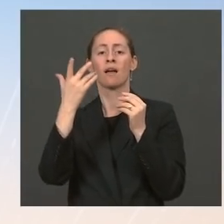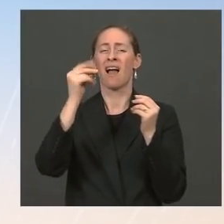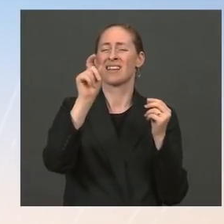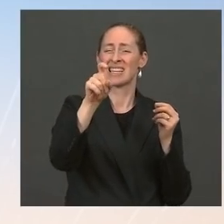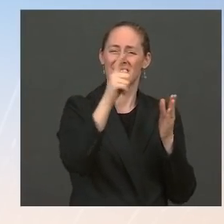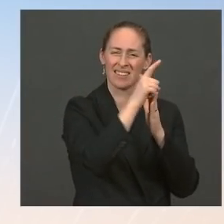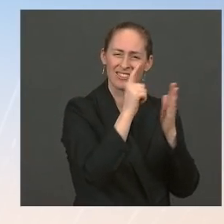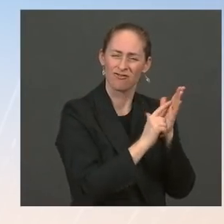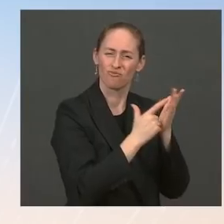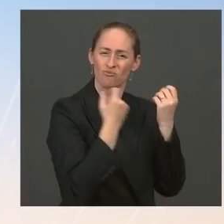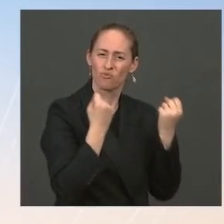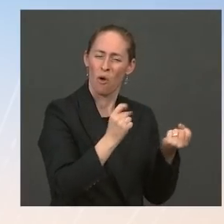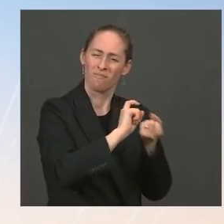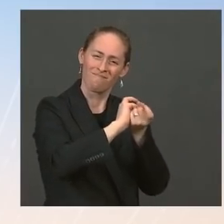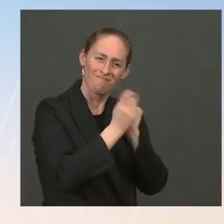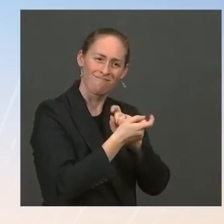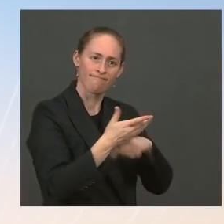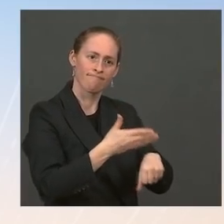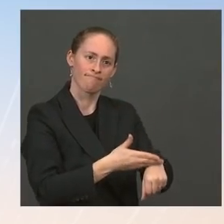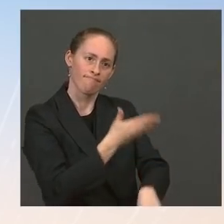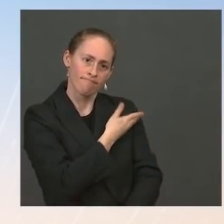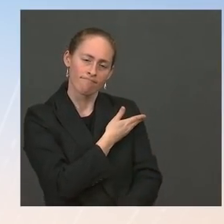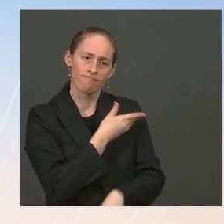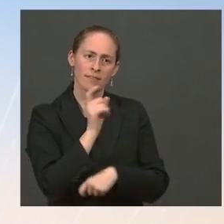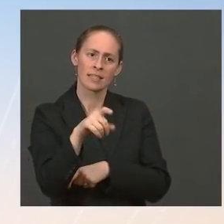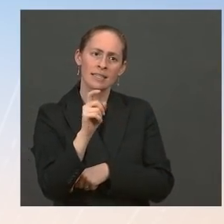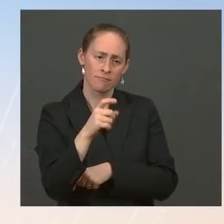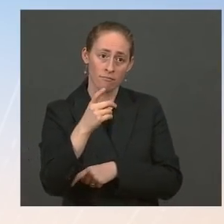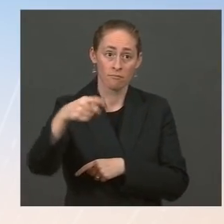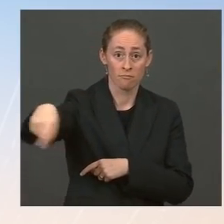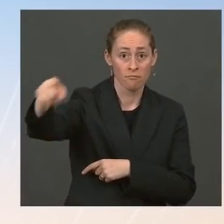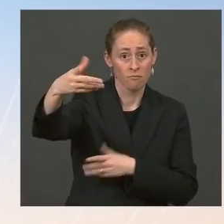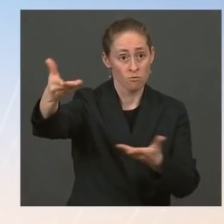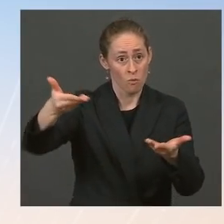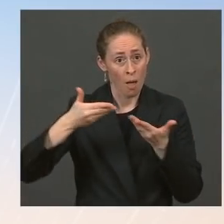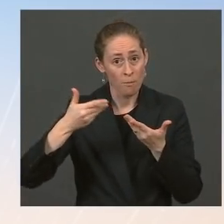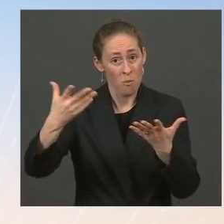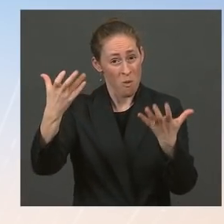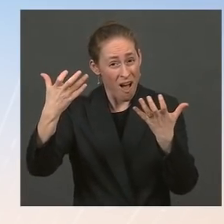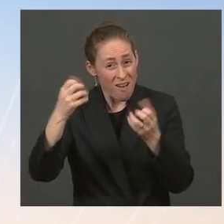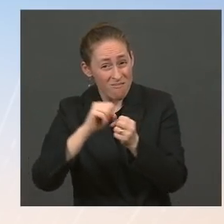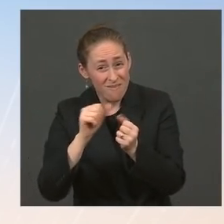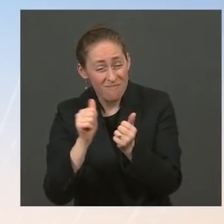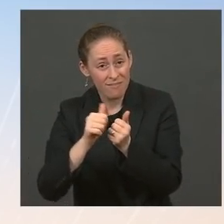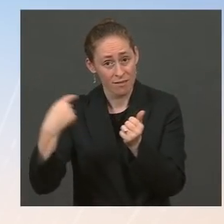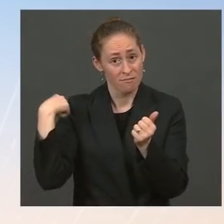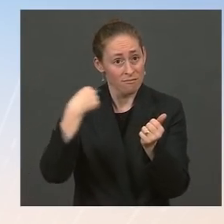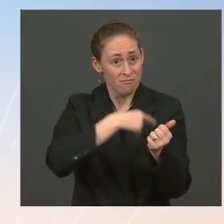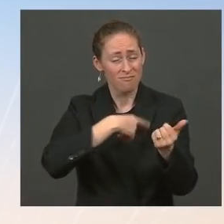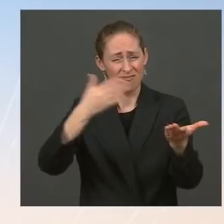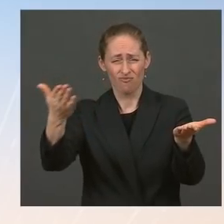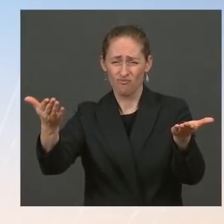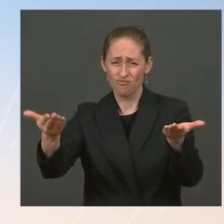And we welcome the interest of anyone to work with us on that. The Press: Does the President plan to attend the World Economic Forum in Davos?